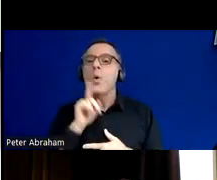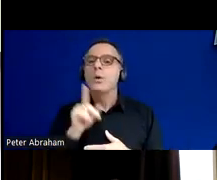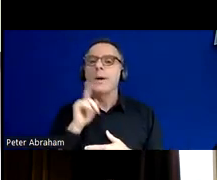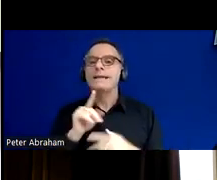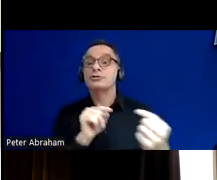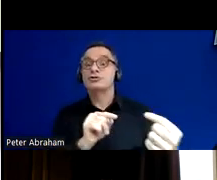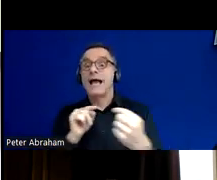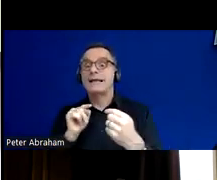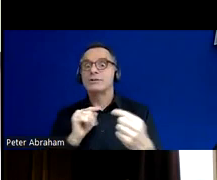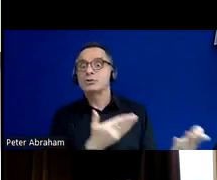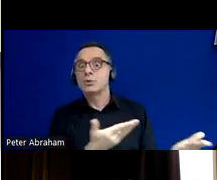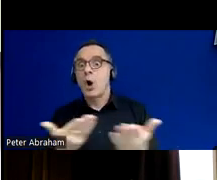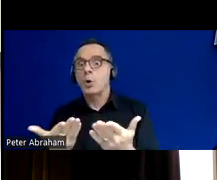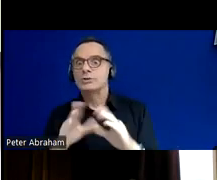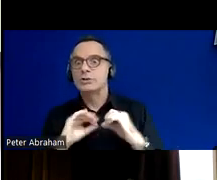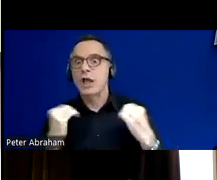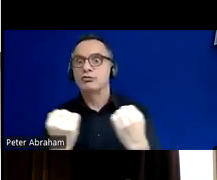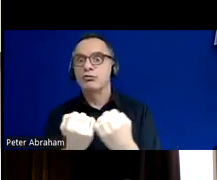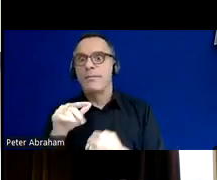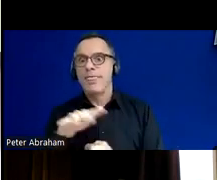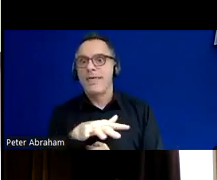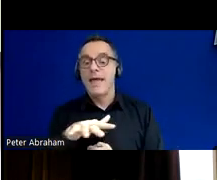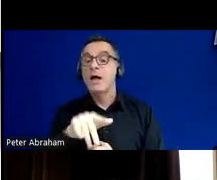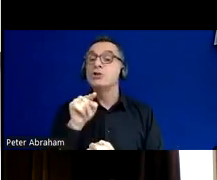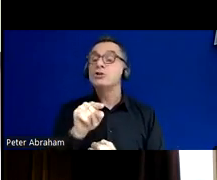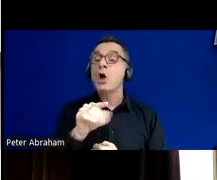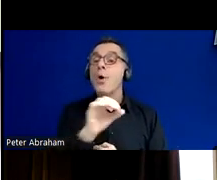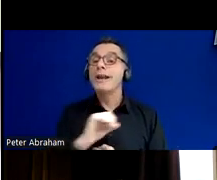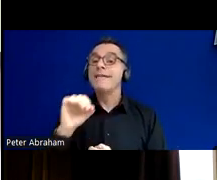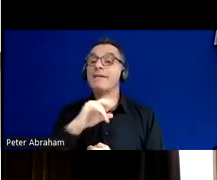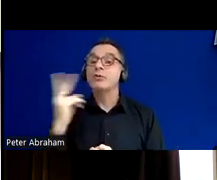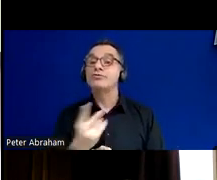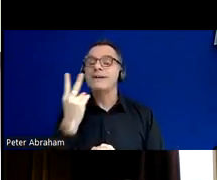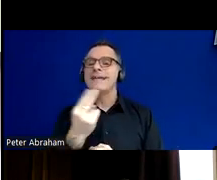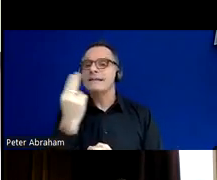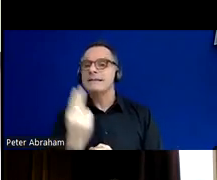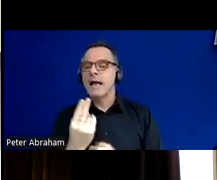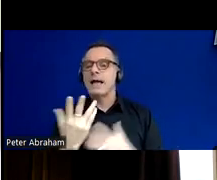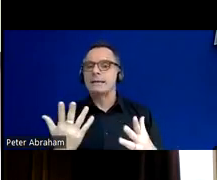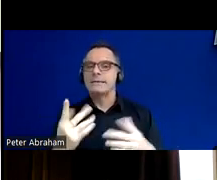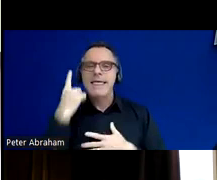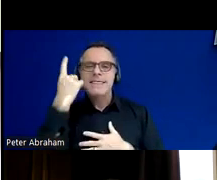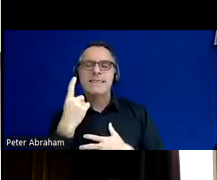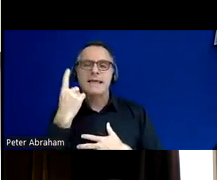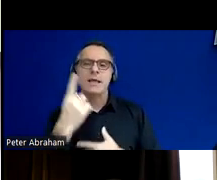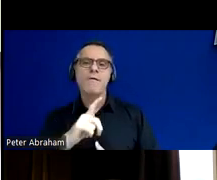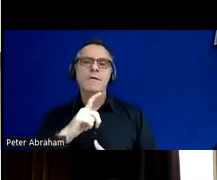we were hosting groups. So, Olivia re-designed this space with comfort and care in mind . So, the